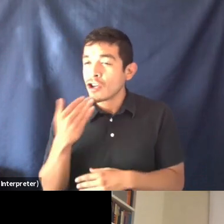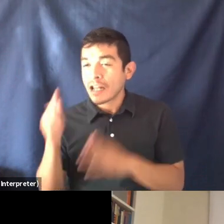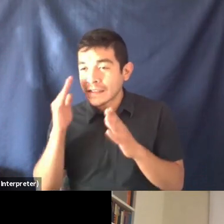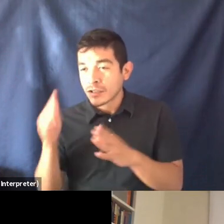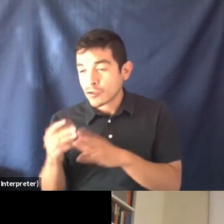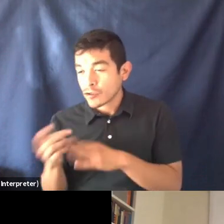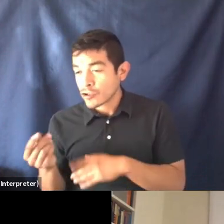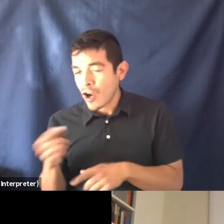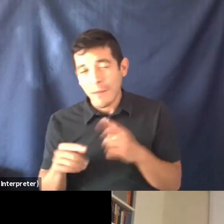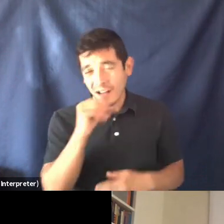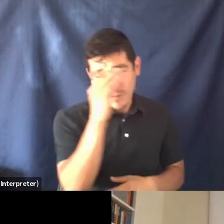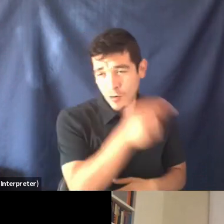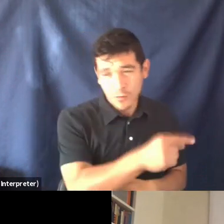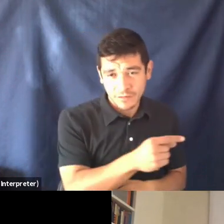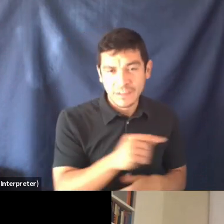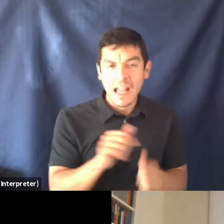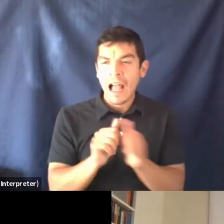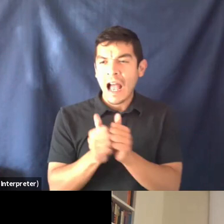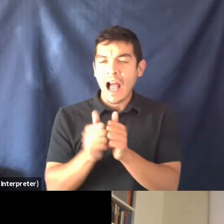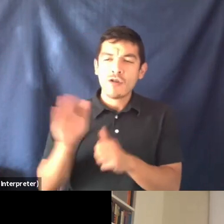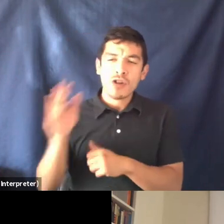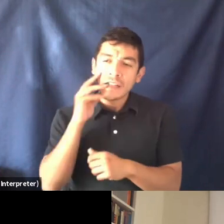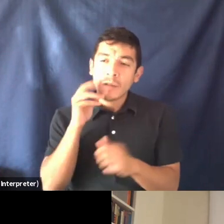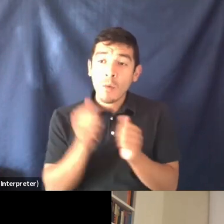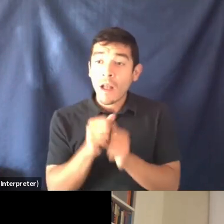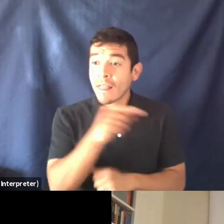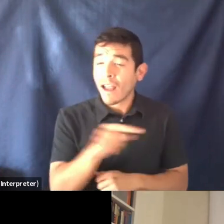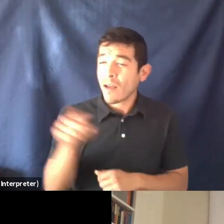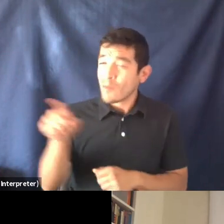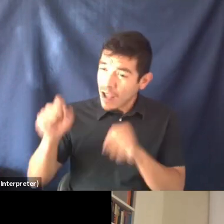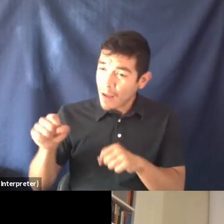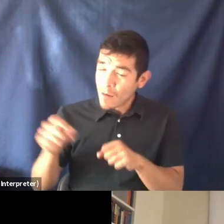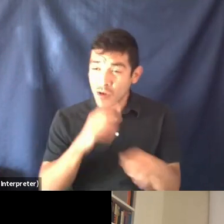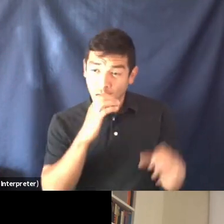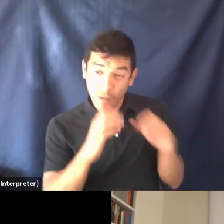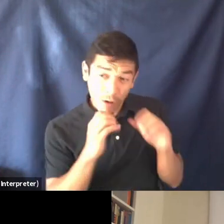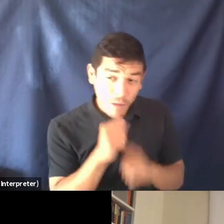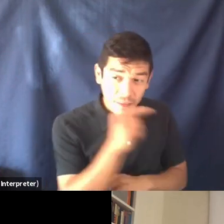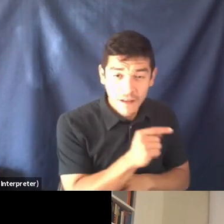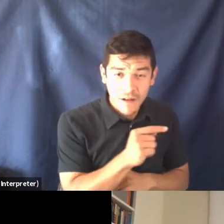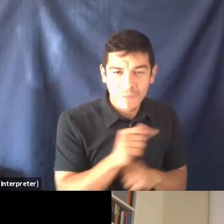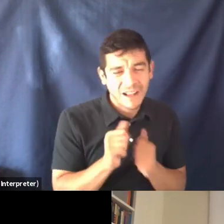How was your interaction with them? Were you able to communicate with them and how that work out?